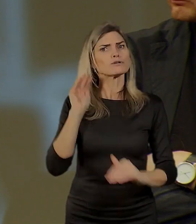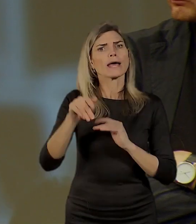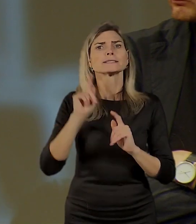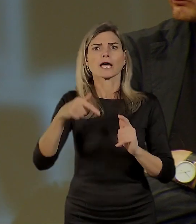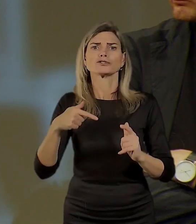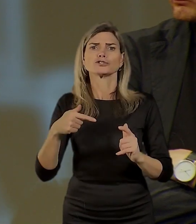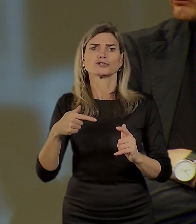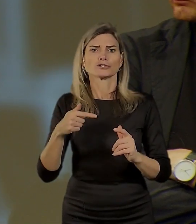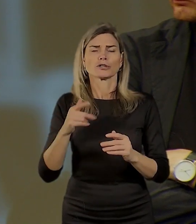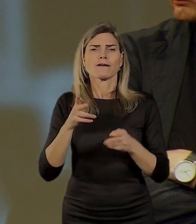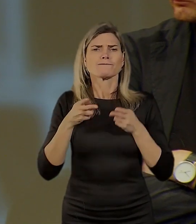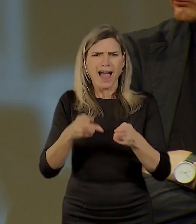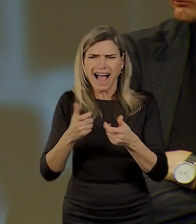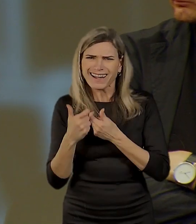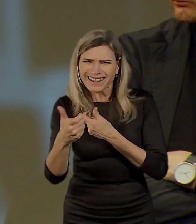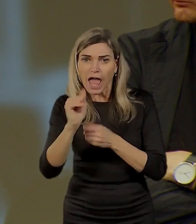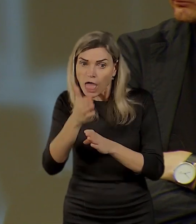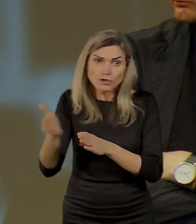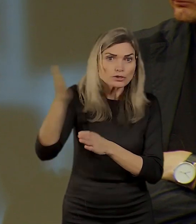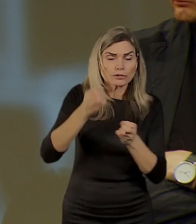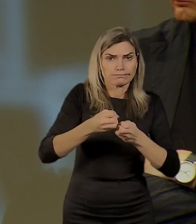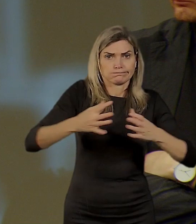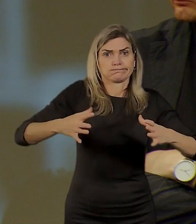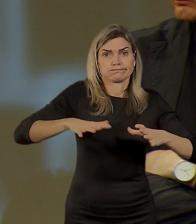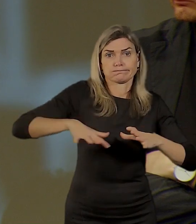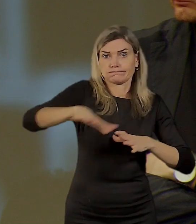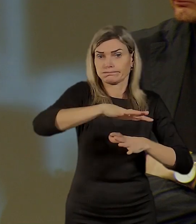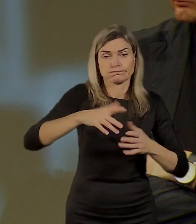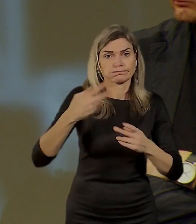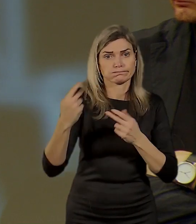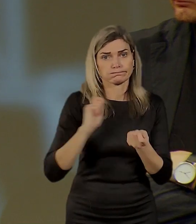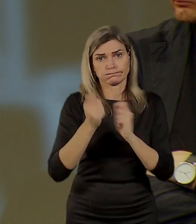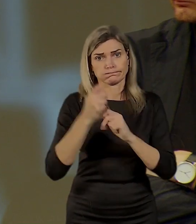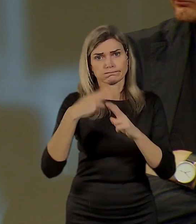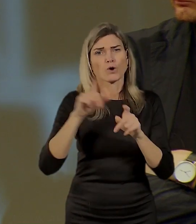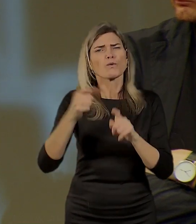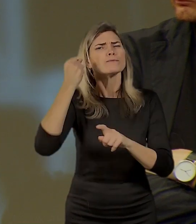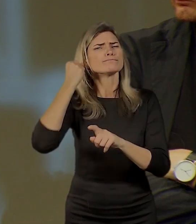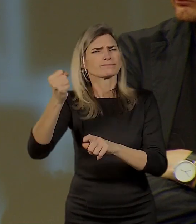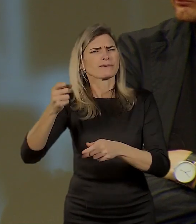And we want the embankment to be used by both the existing citizens